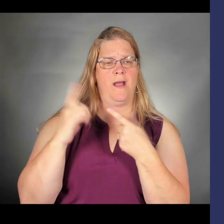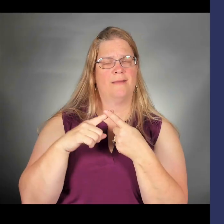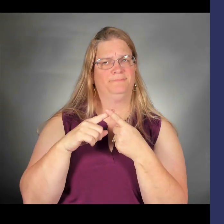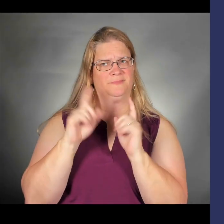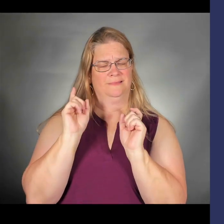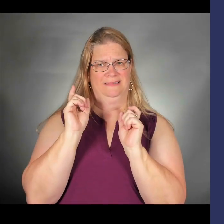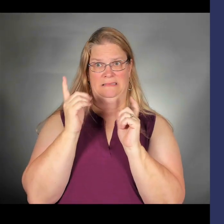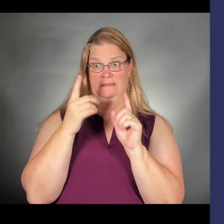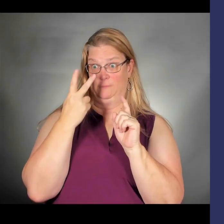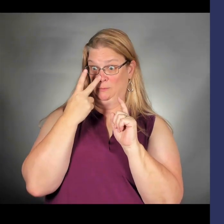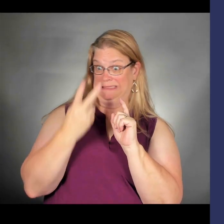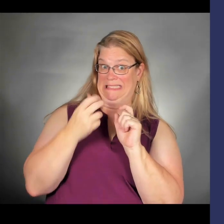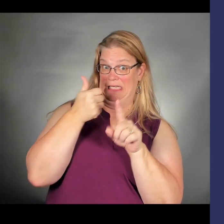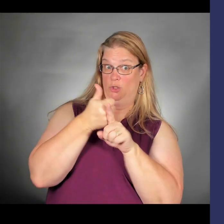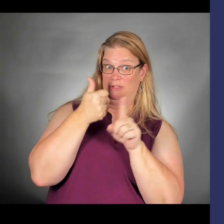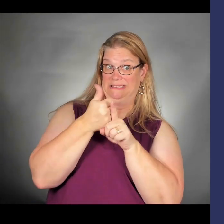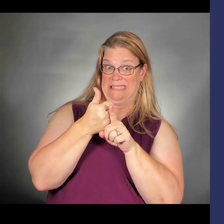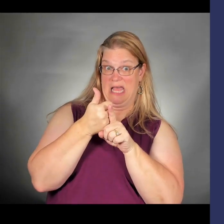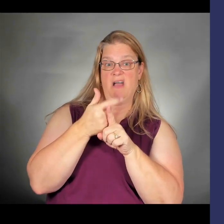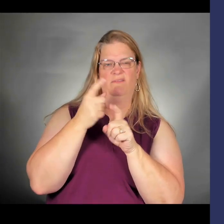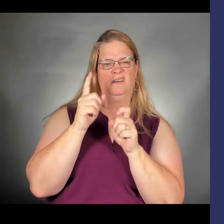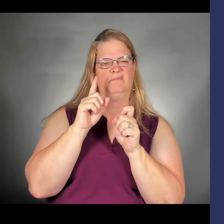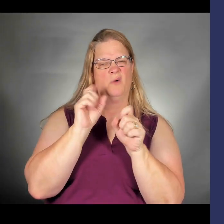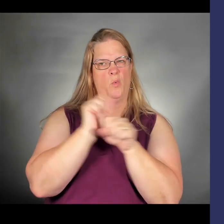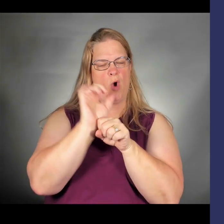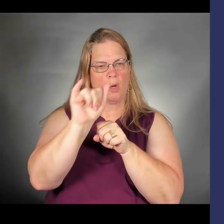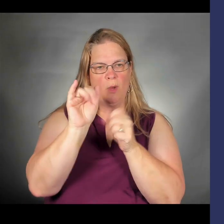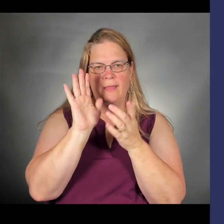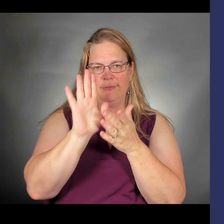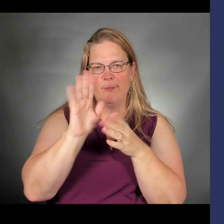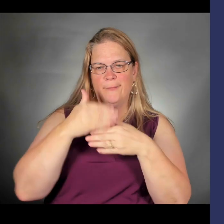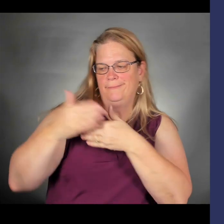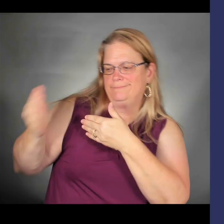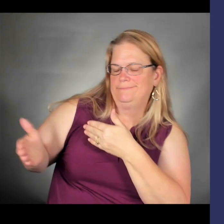And this is the referral process. If